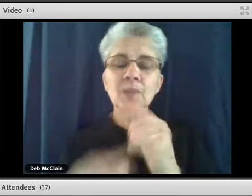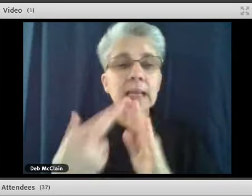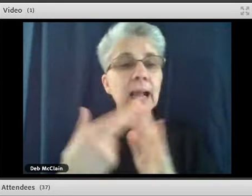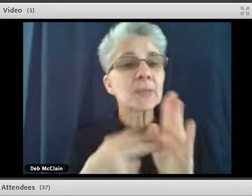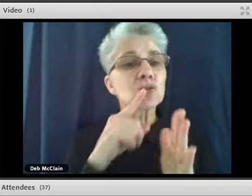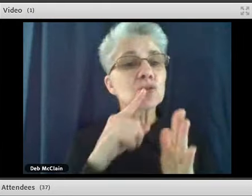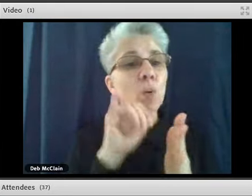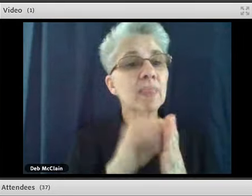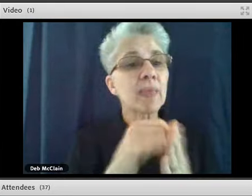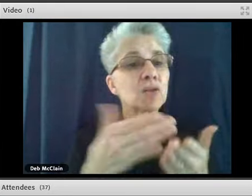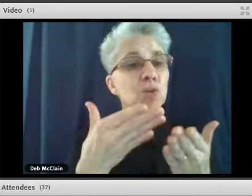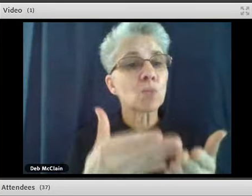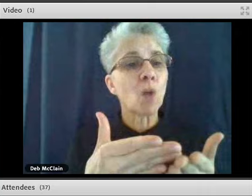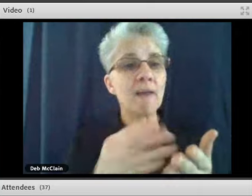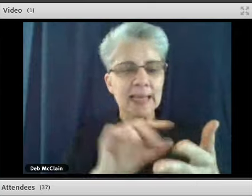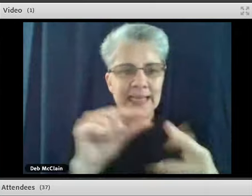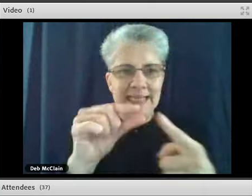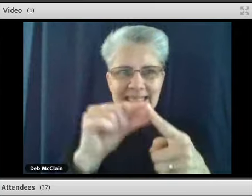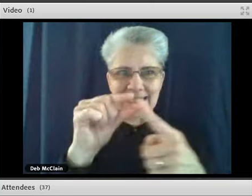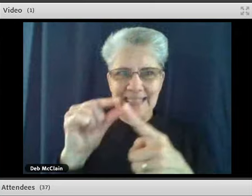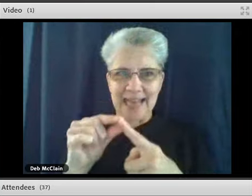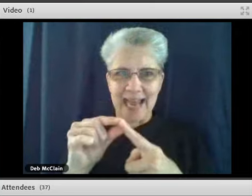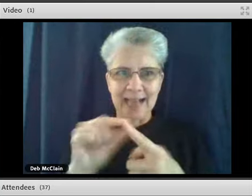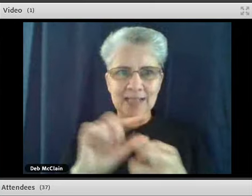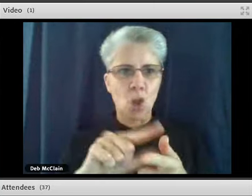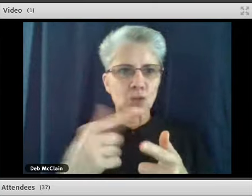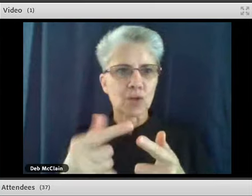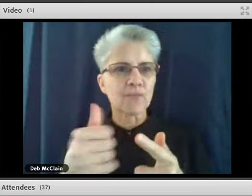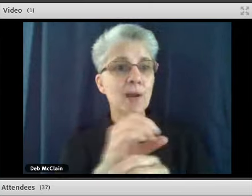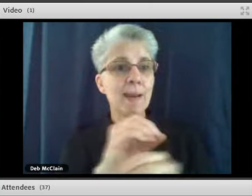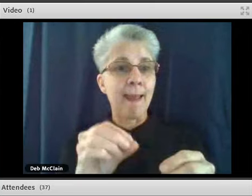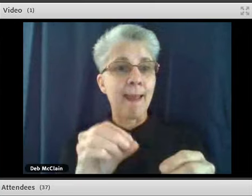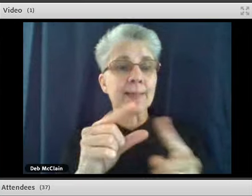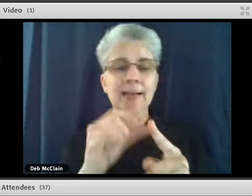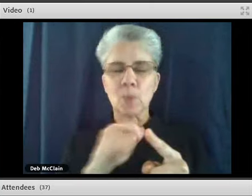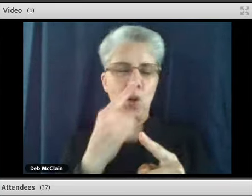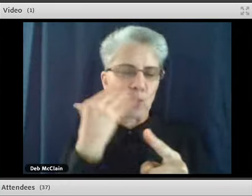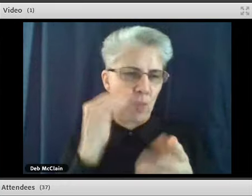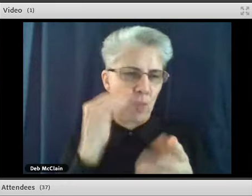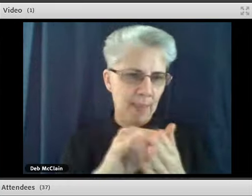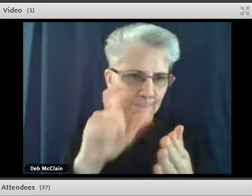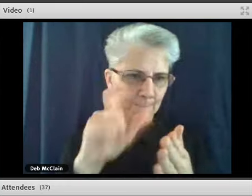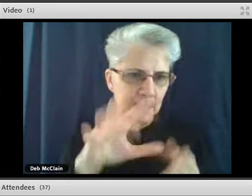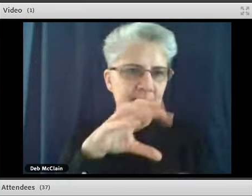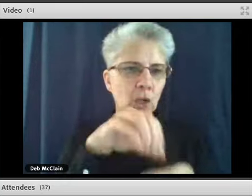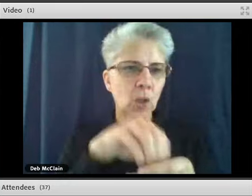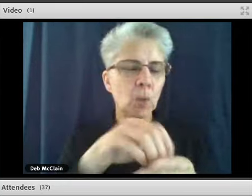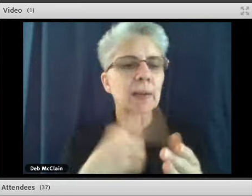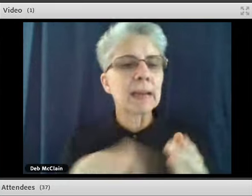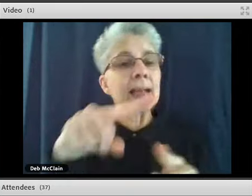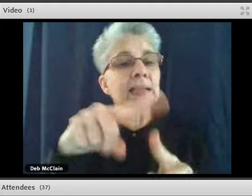one of the guidelines is to make sure that you provide text alternatives for any non-text content. That's something we all know.